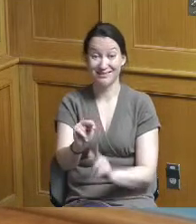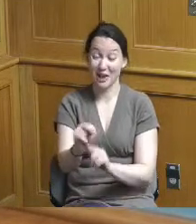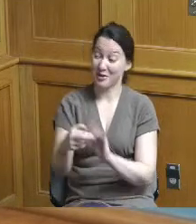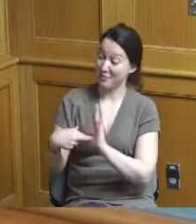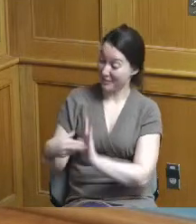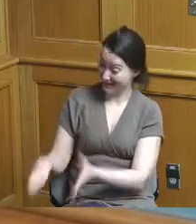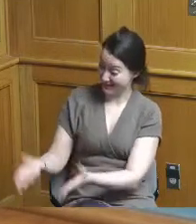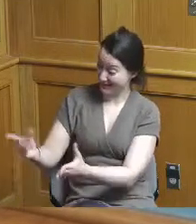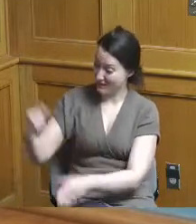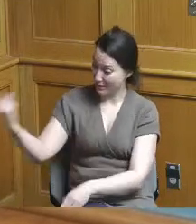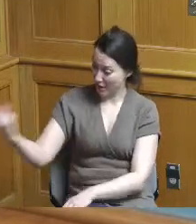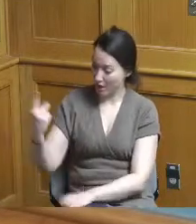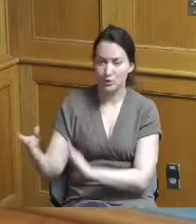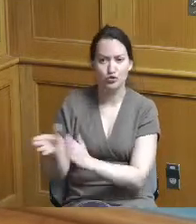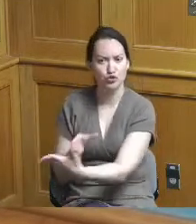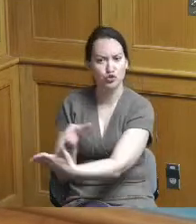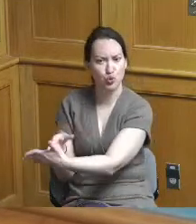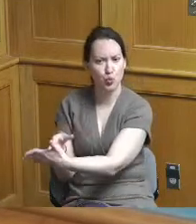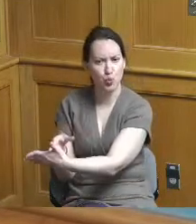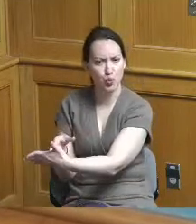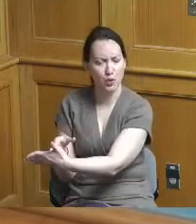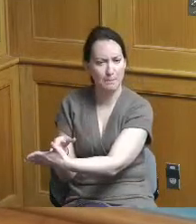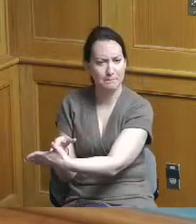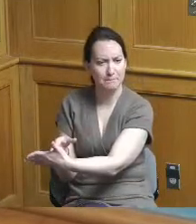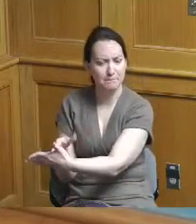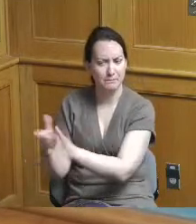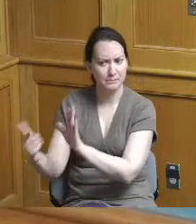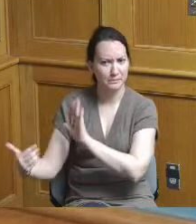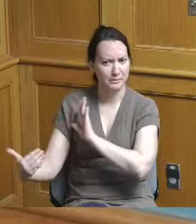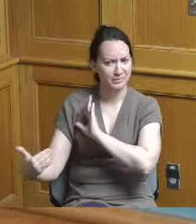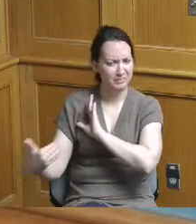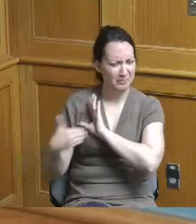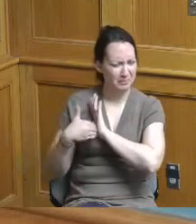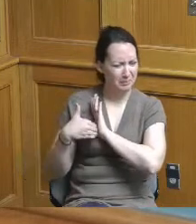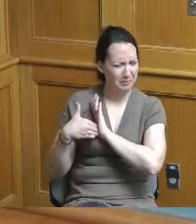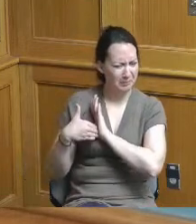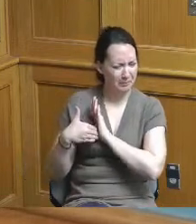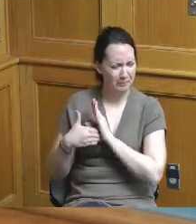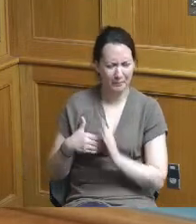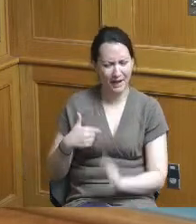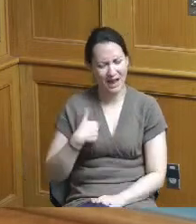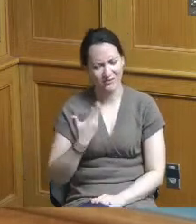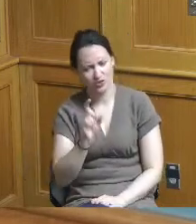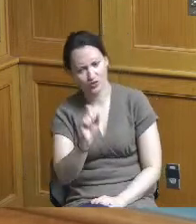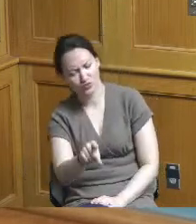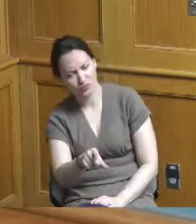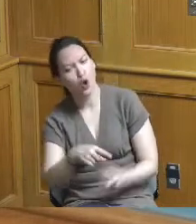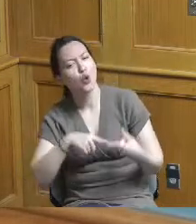somebody come and Sue I mean it goes back to us and I had asked you I said well when they go get